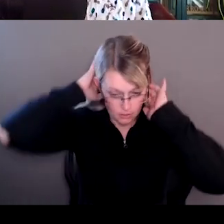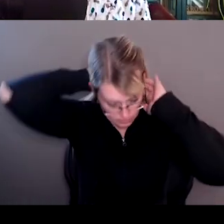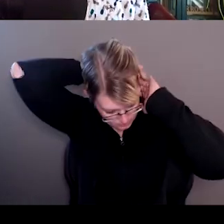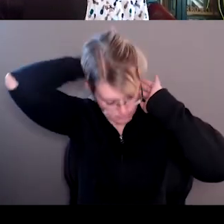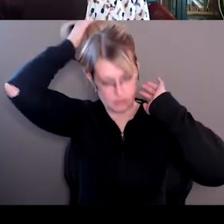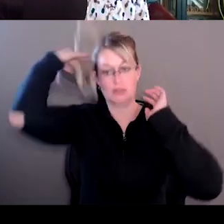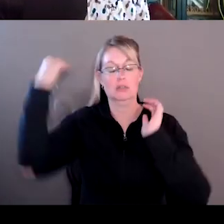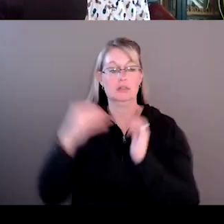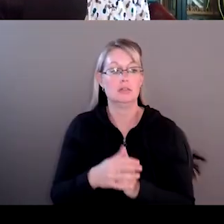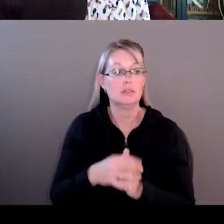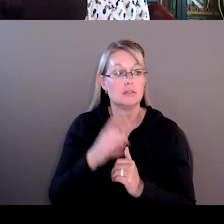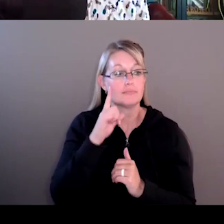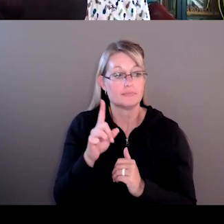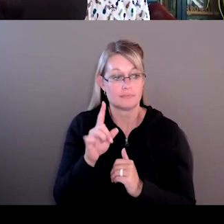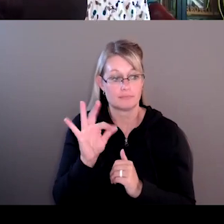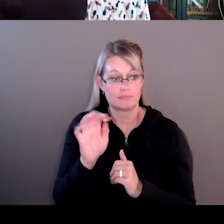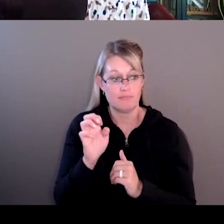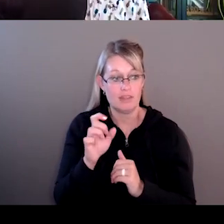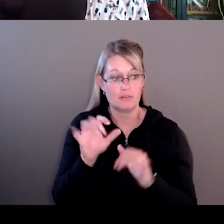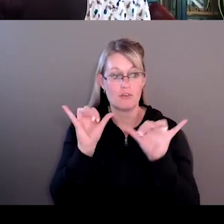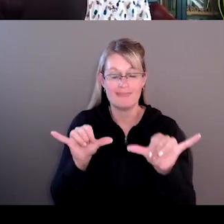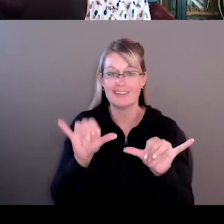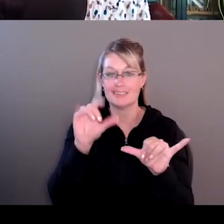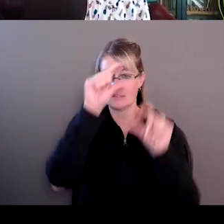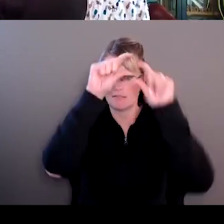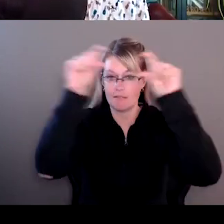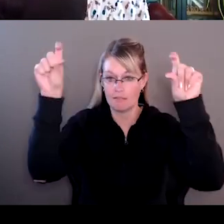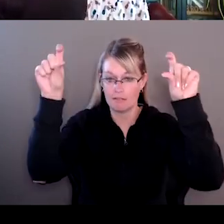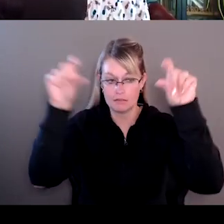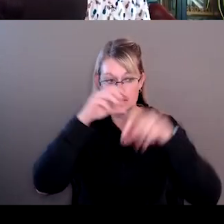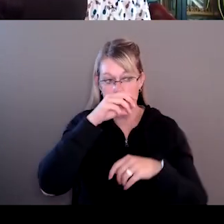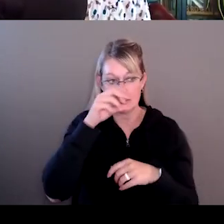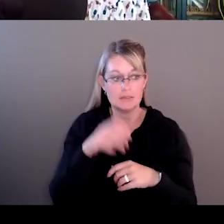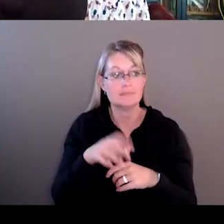For fixed column headers, you can use the thead element here is your sticky element. If your limit